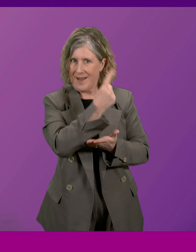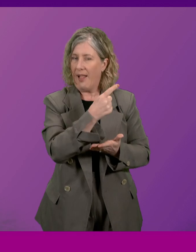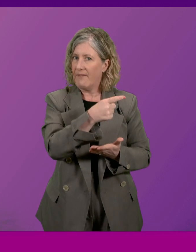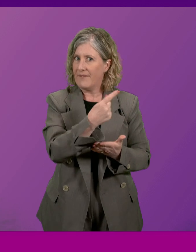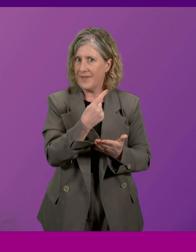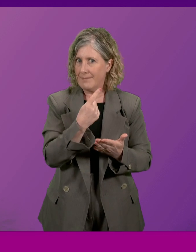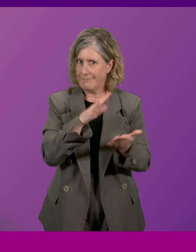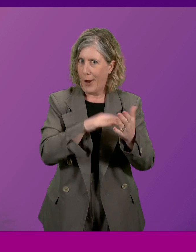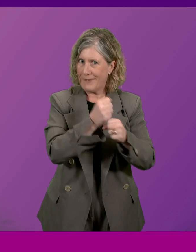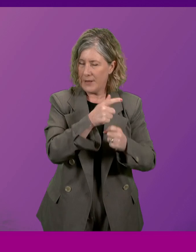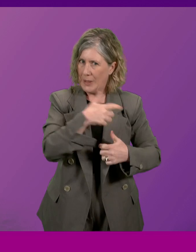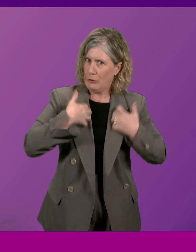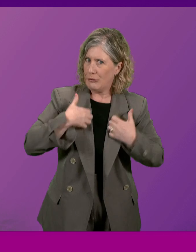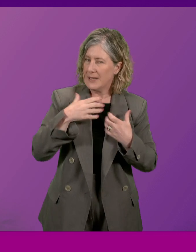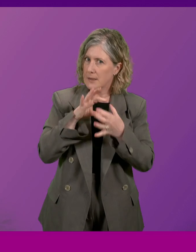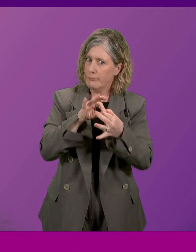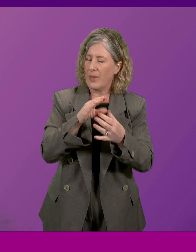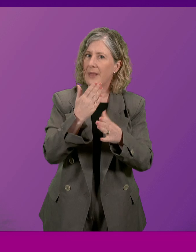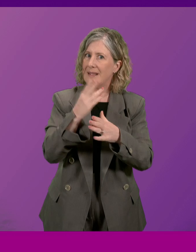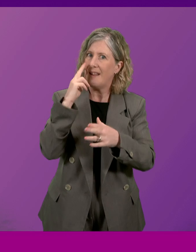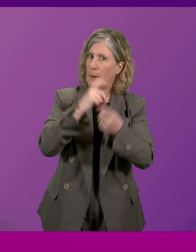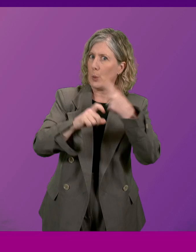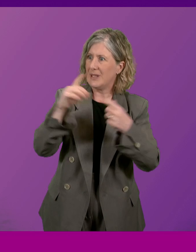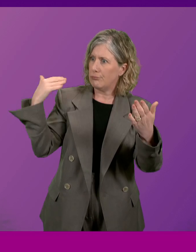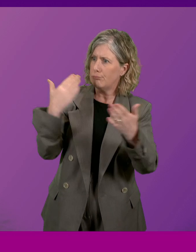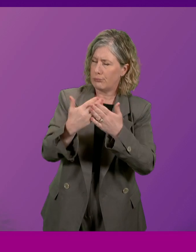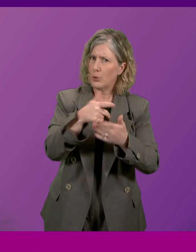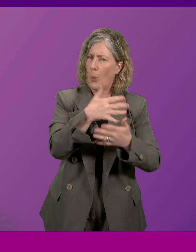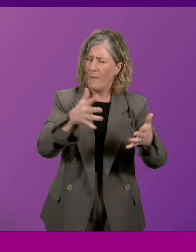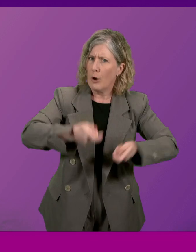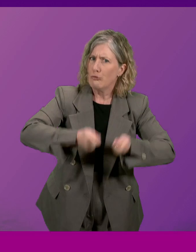issues. He has given a very distinguished contribution to Parliament on these topics,